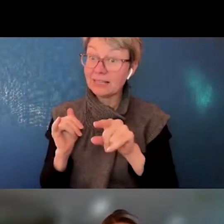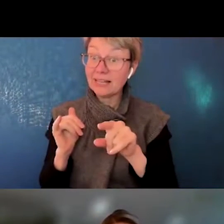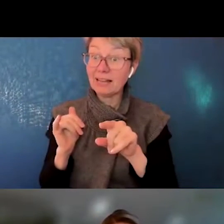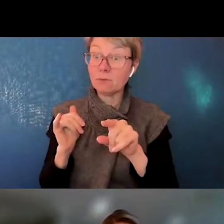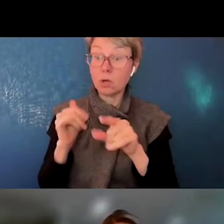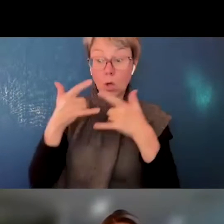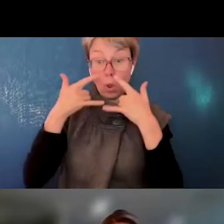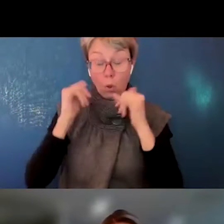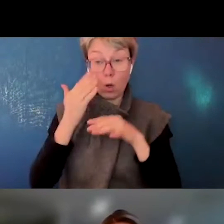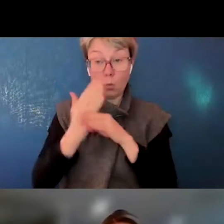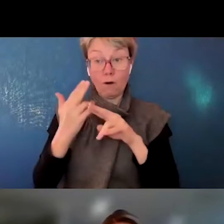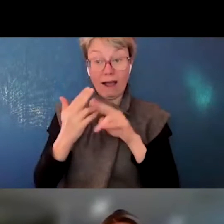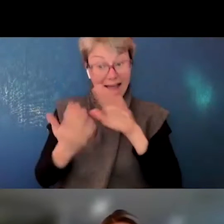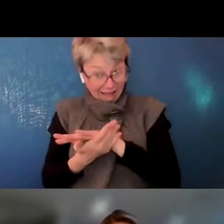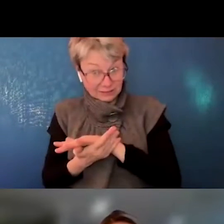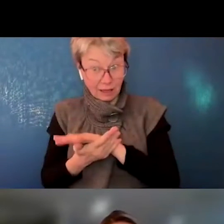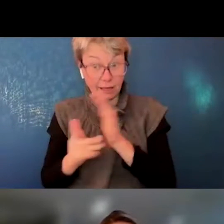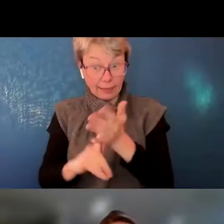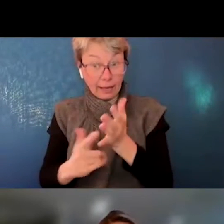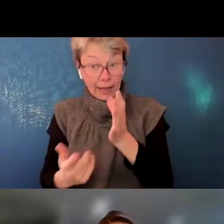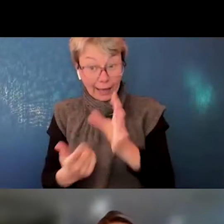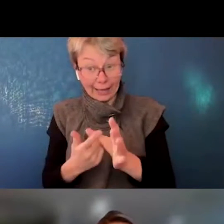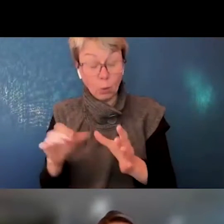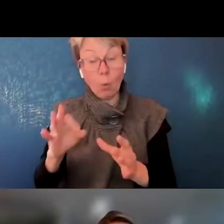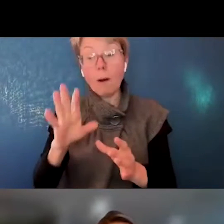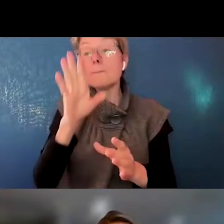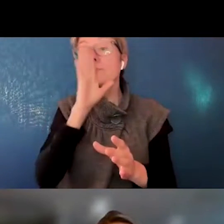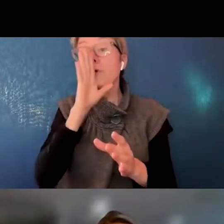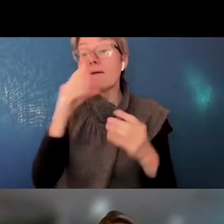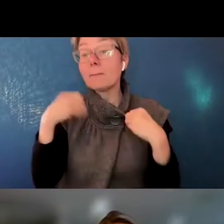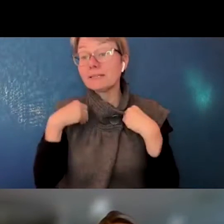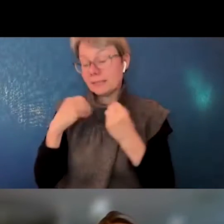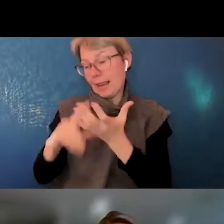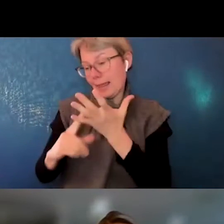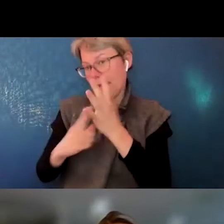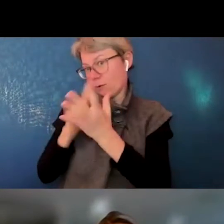a legal aid employed lawyer or a private lawyer who's paid by legal aid to become their ongoing